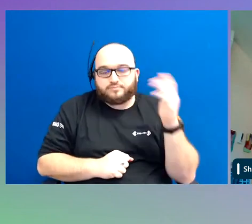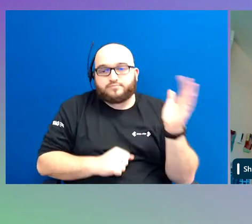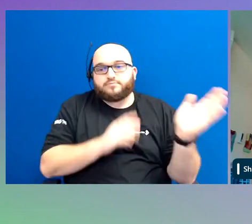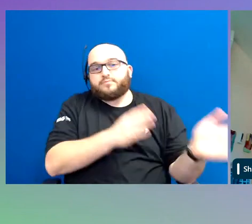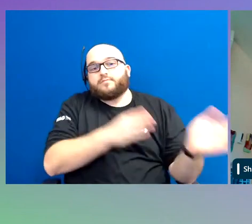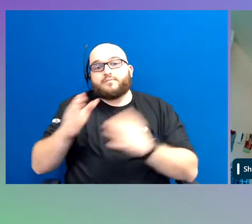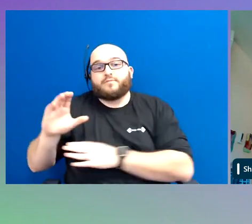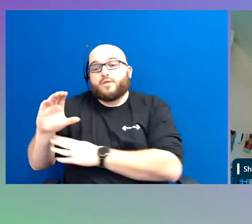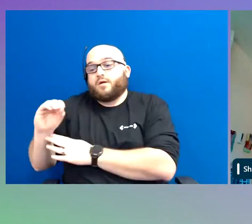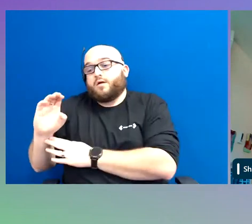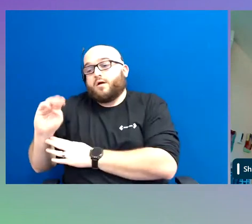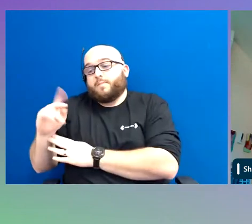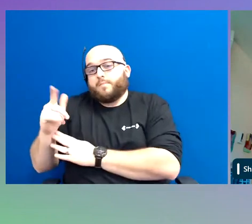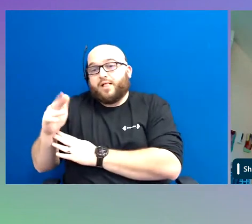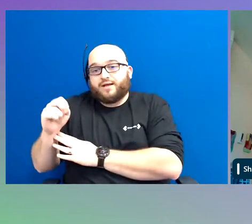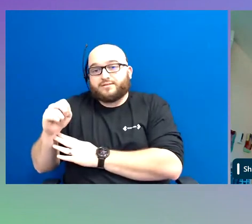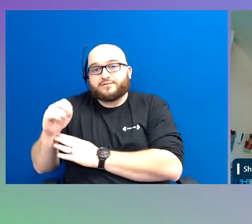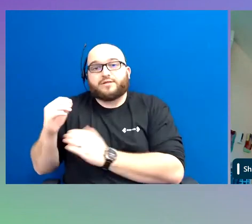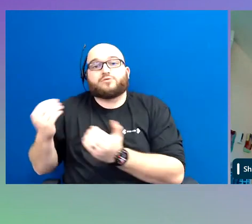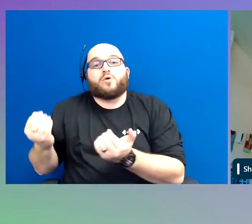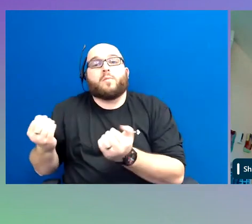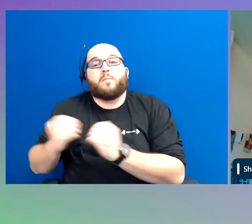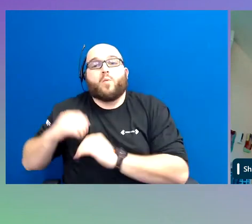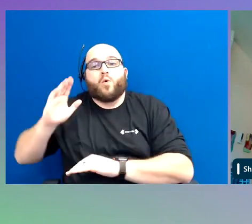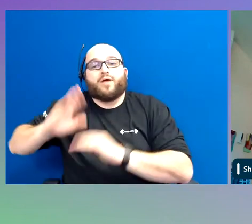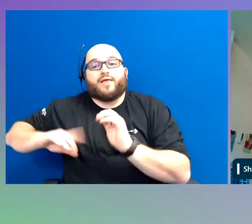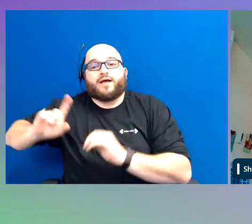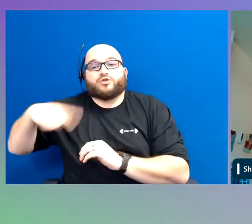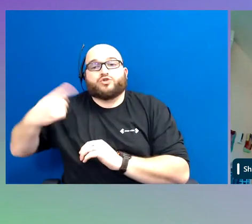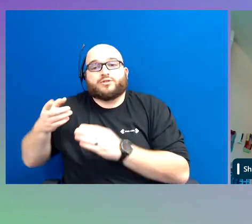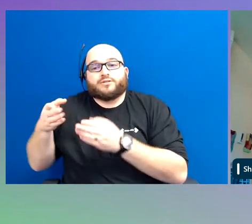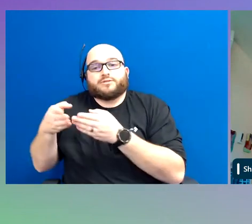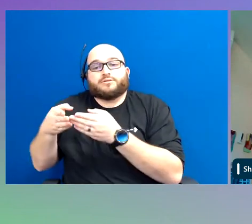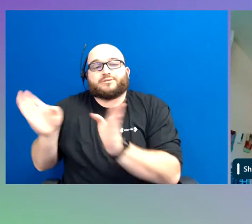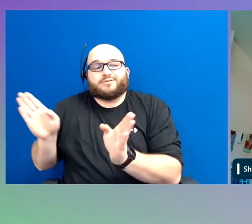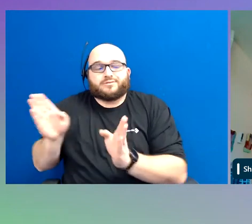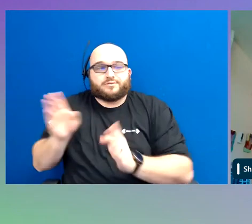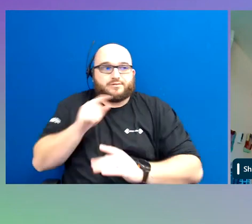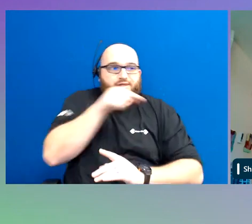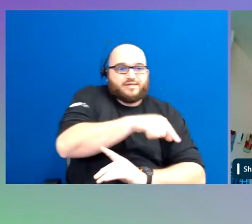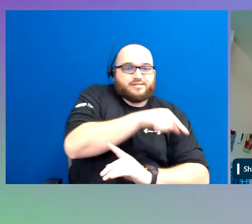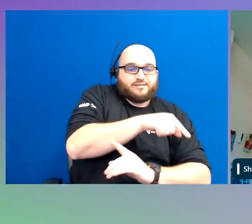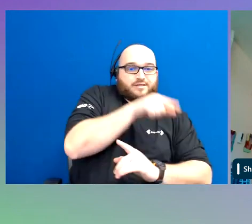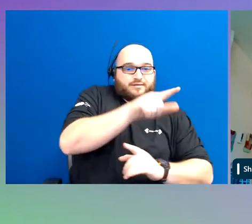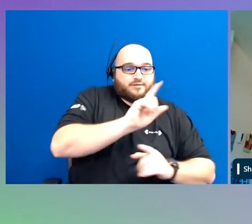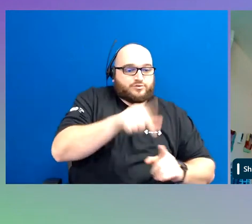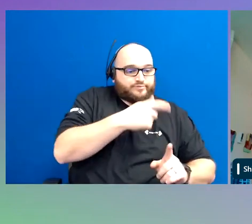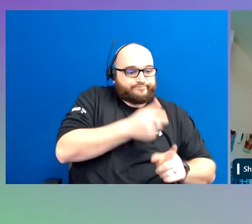Compliance is wider than wider than conformance. Compliance